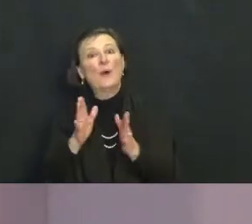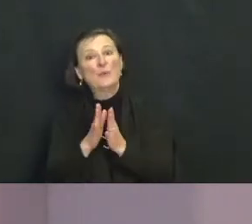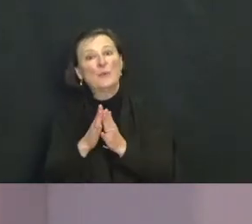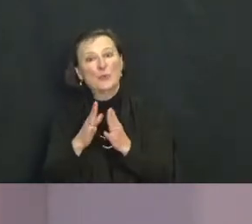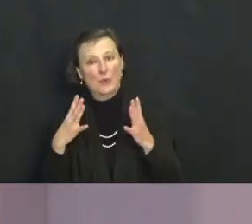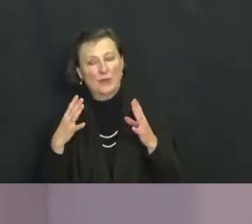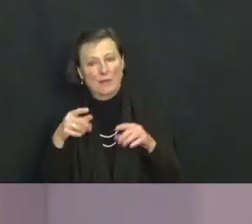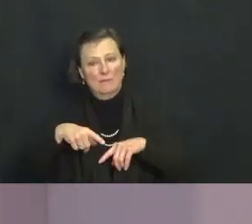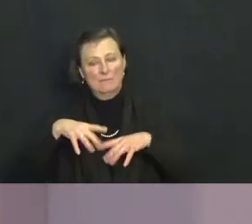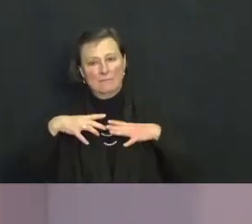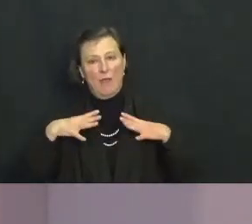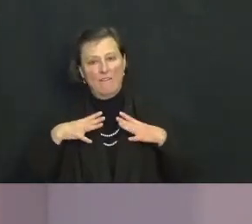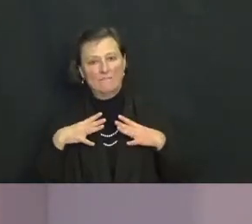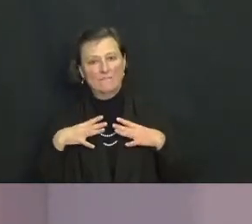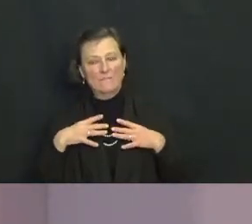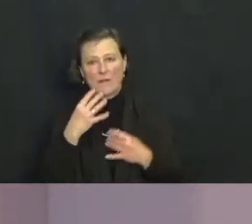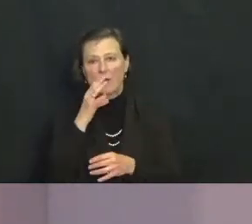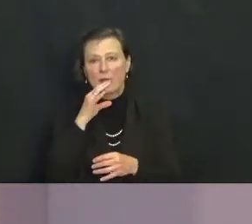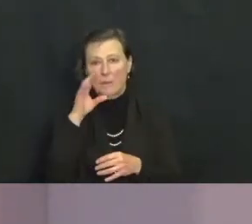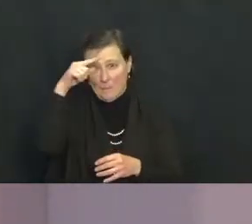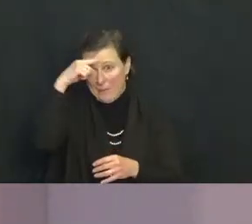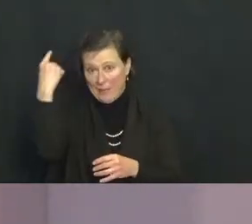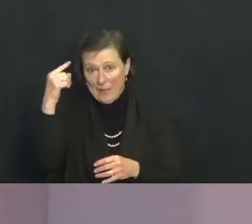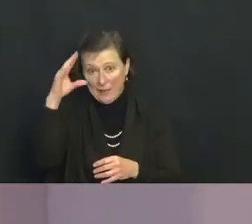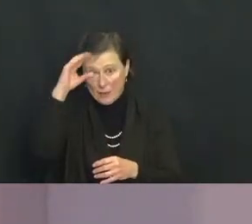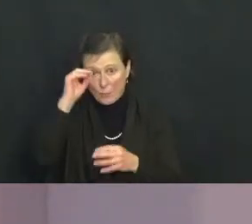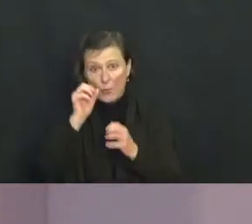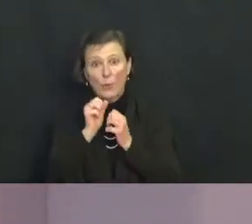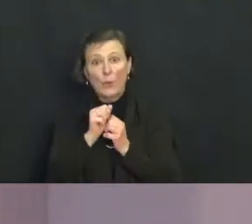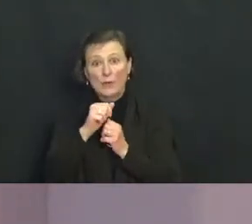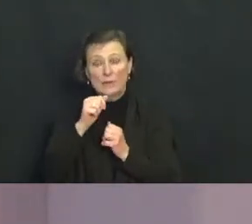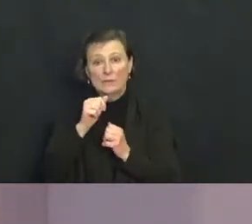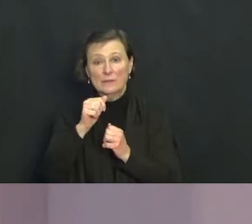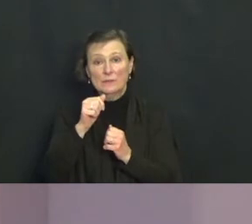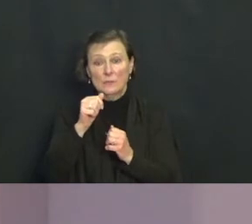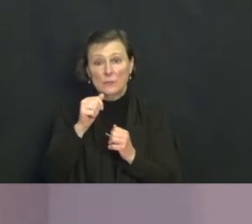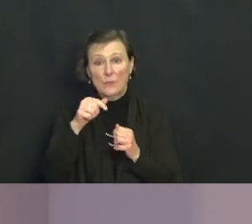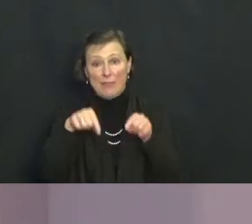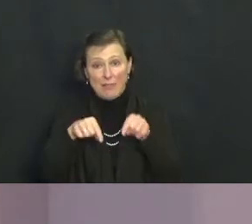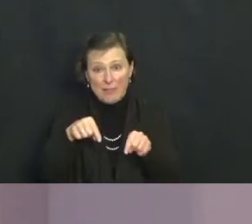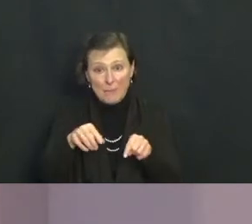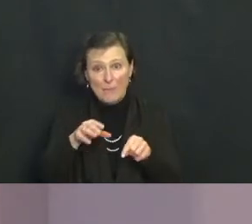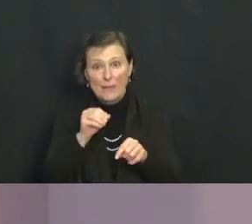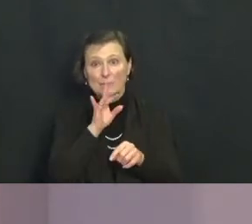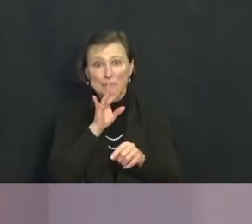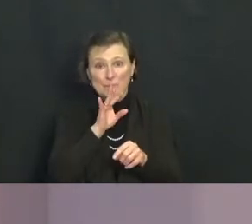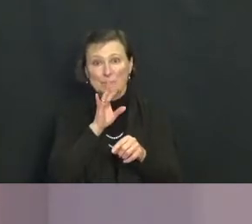Fourteen-year-old black boys with limps and stutters are apt to try to prove themselves